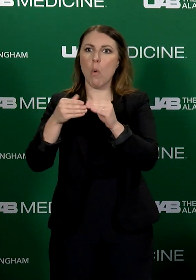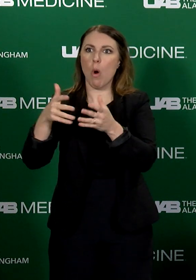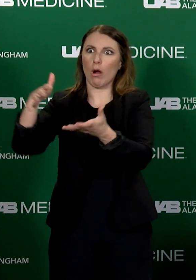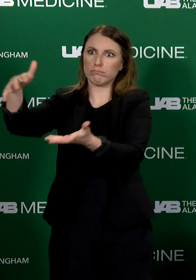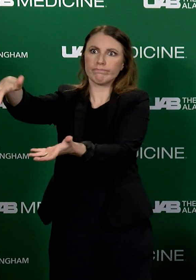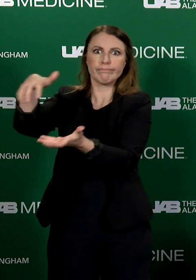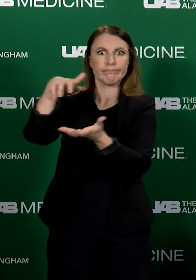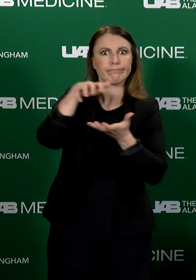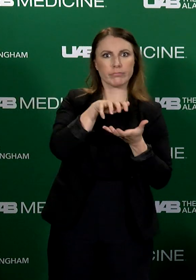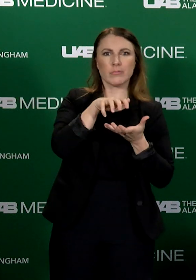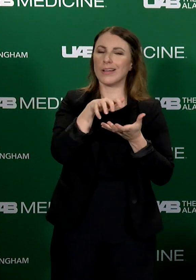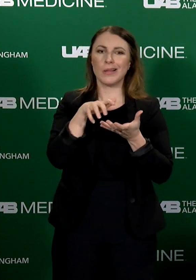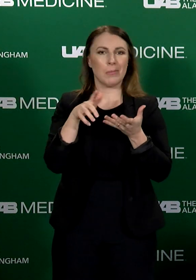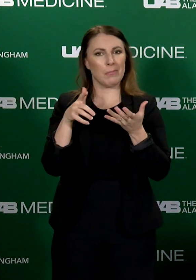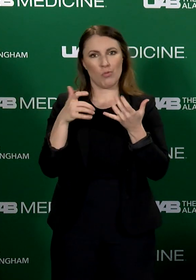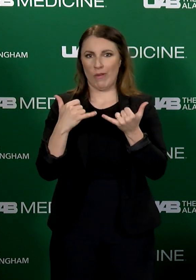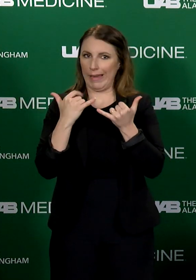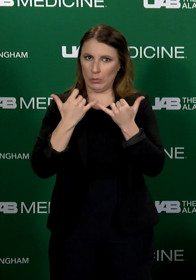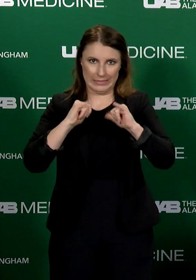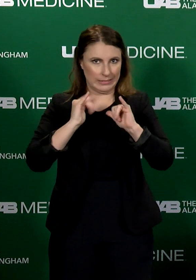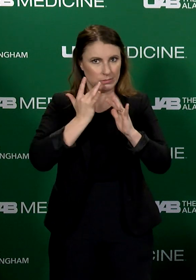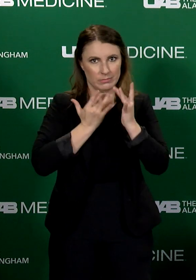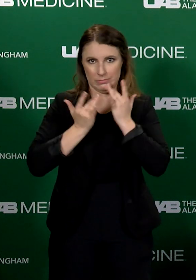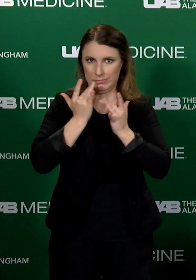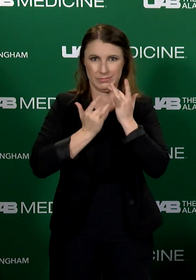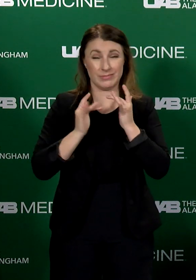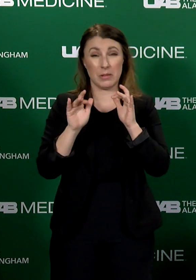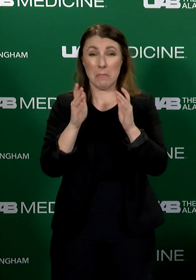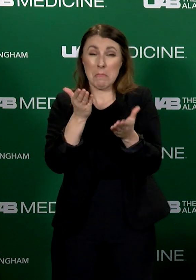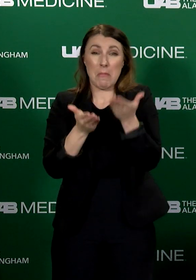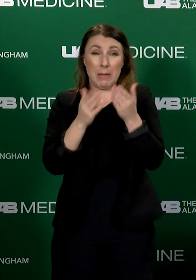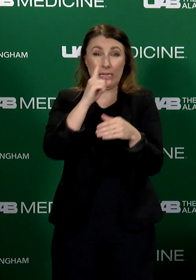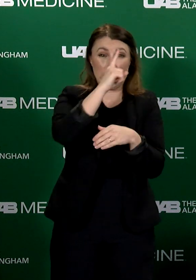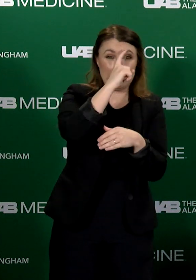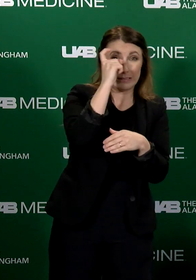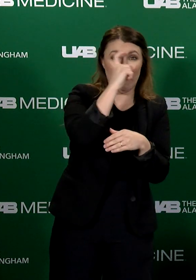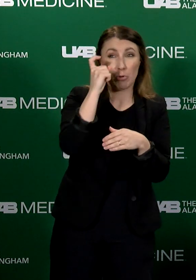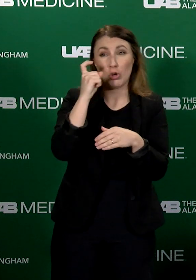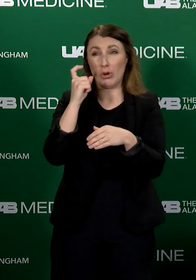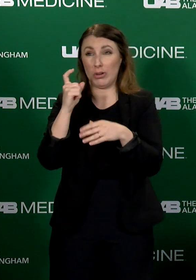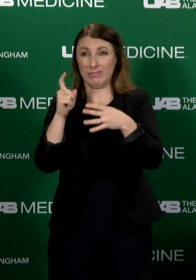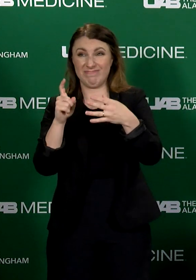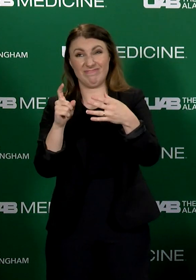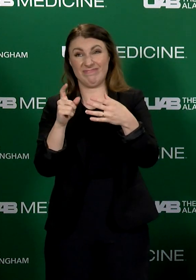completely need until probably summer maybe late summer so we do have to